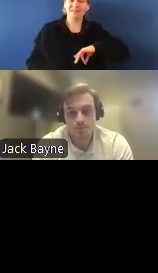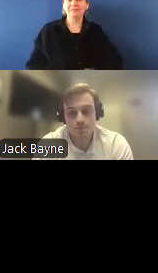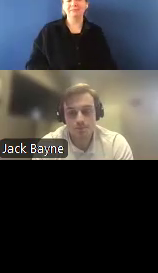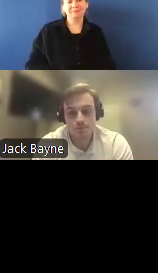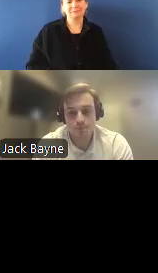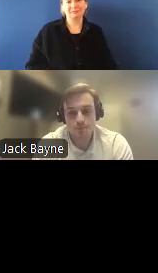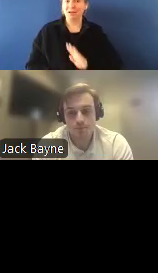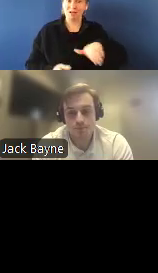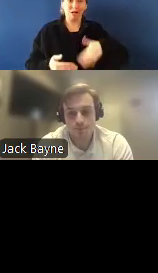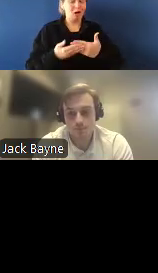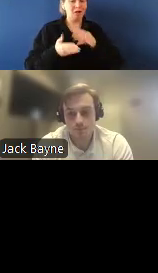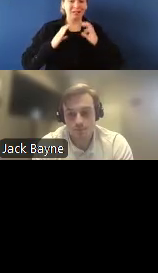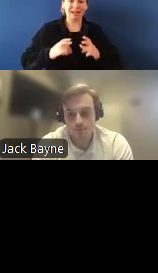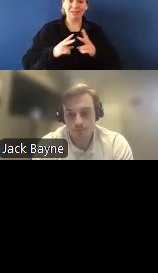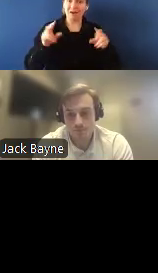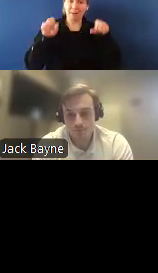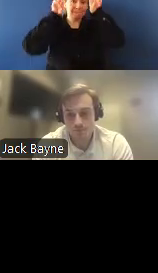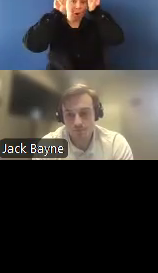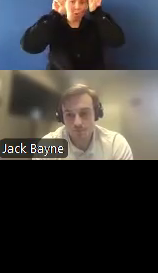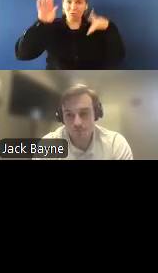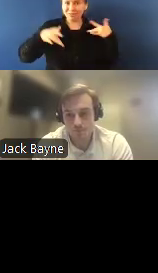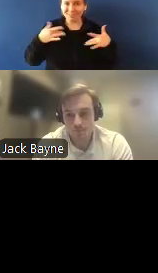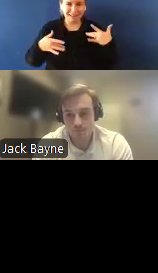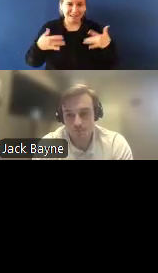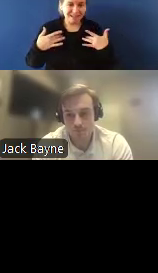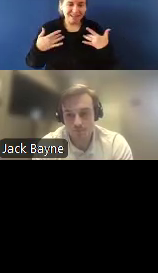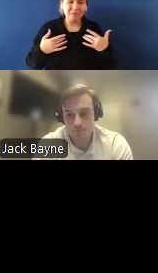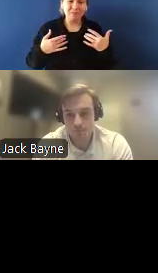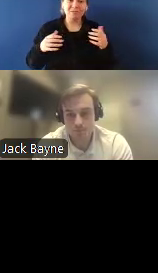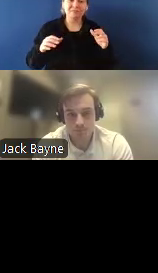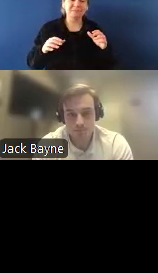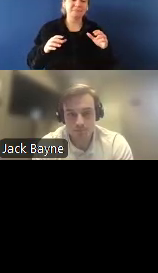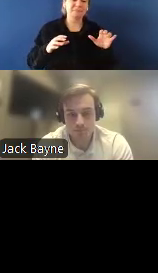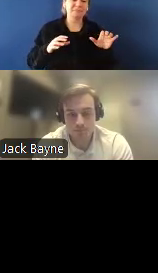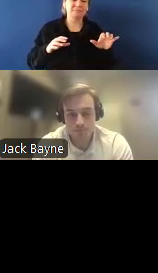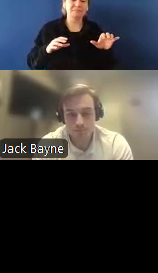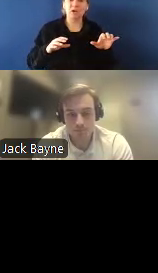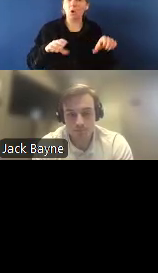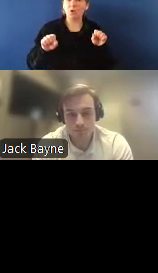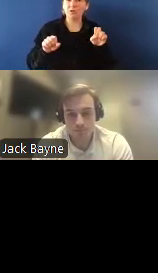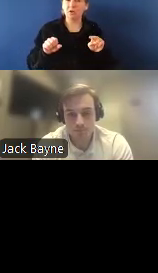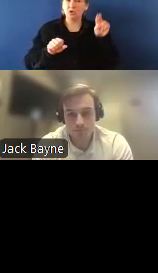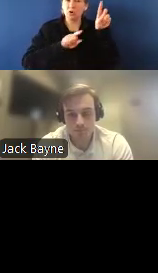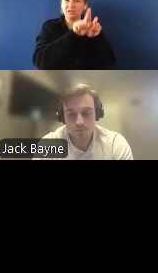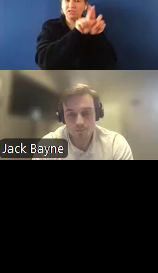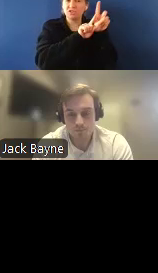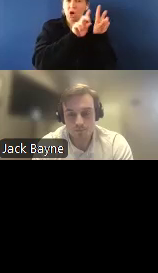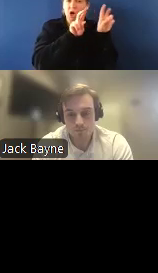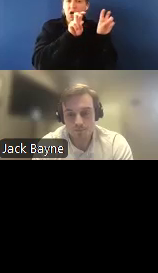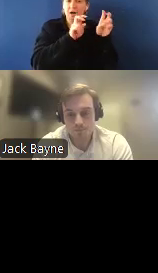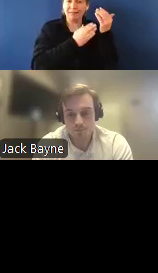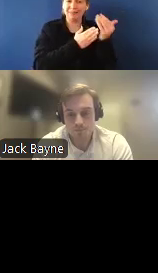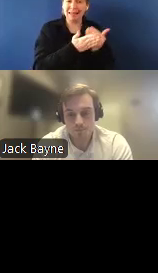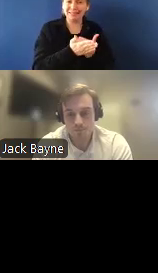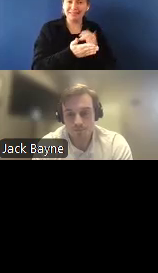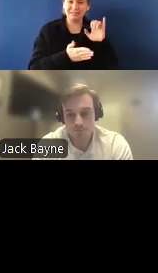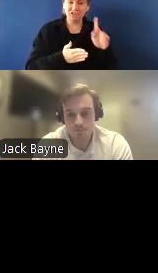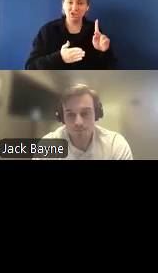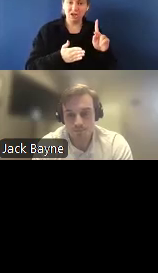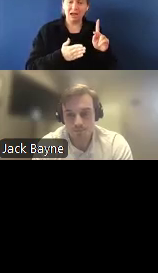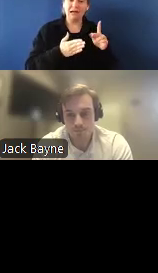very excited. We did the NorthStar lessons. Jack was so gracious to take us in and start